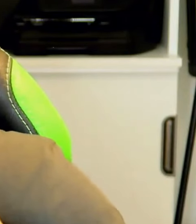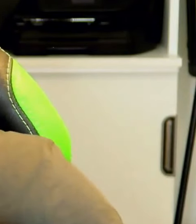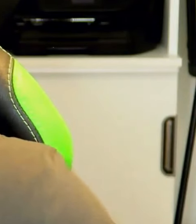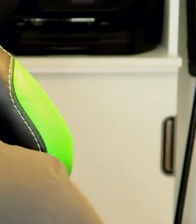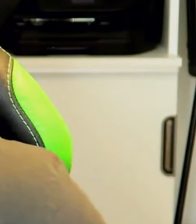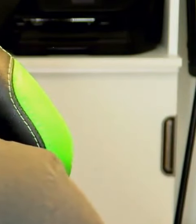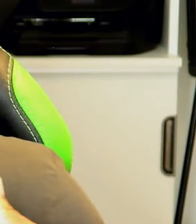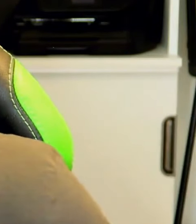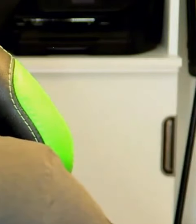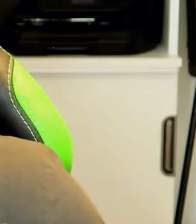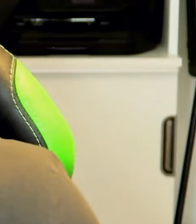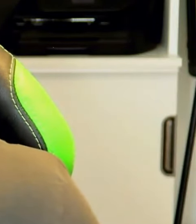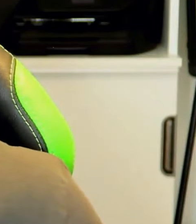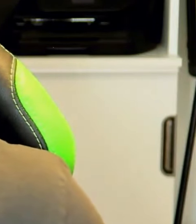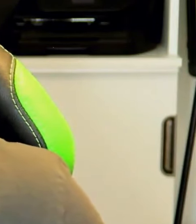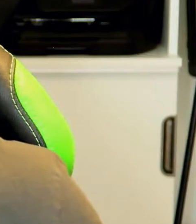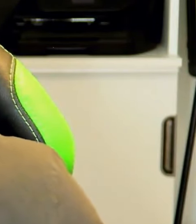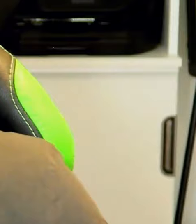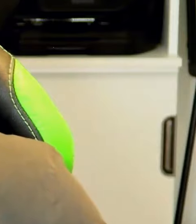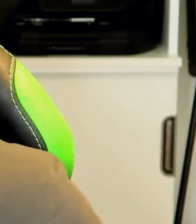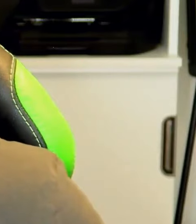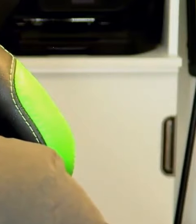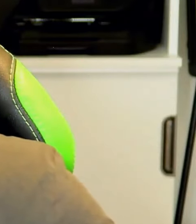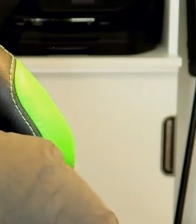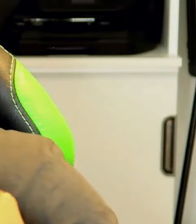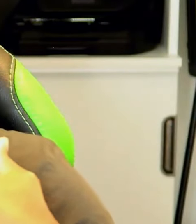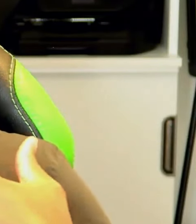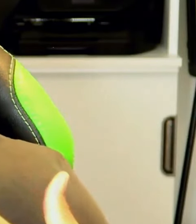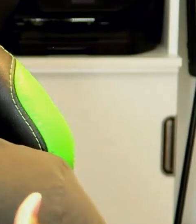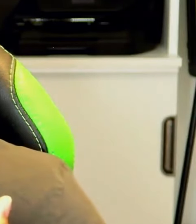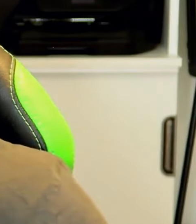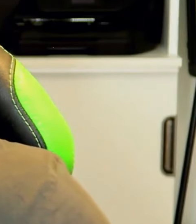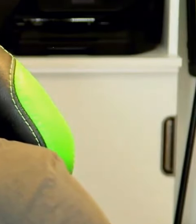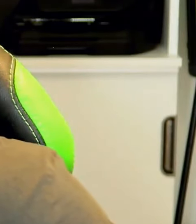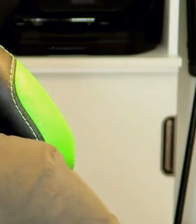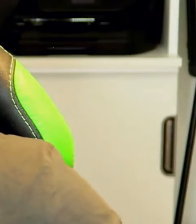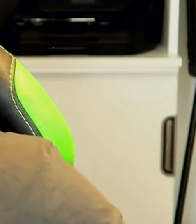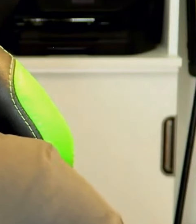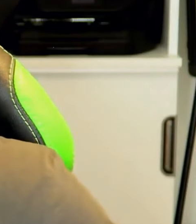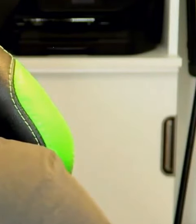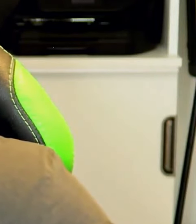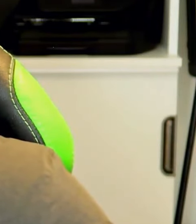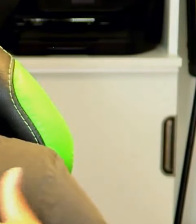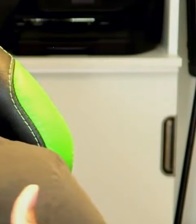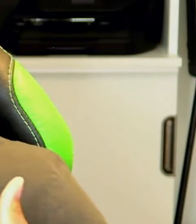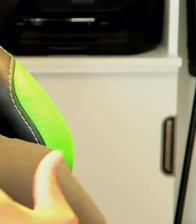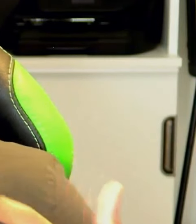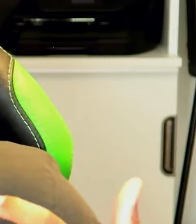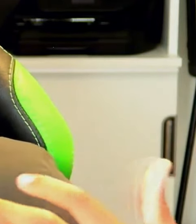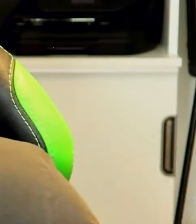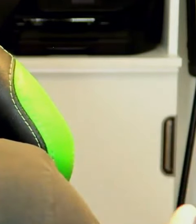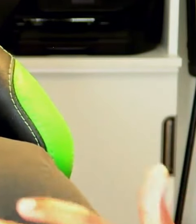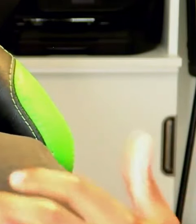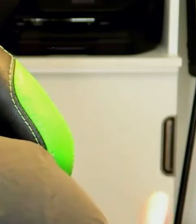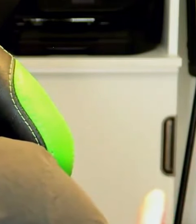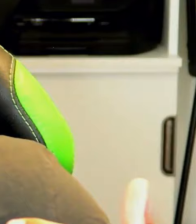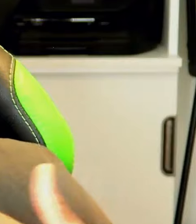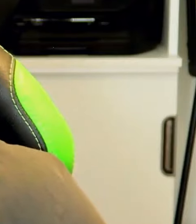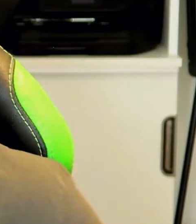THIS YEAR TO COME TO MINECRAFT IS THE 1.16 NETHER UPDATE. THERE WASN'T MUCH TO DO IN THE NETHER IN MY PERSONAL OPINION AND THIS UPDATE I THINK EVERYONE